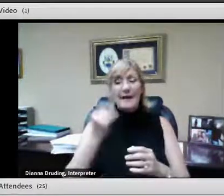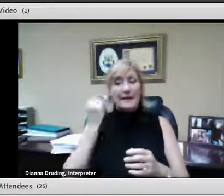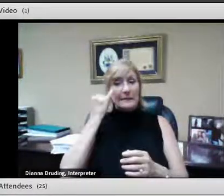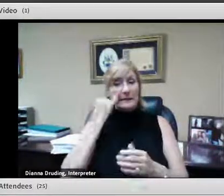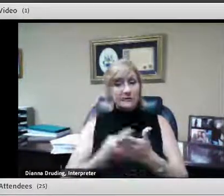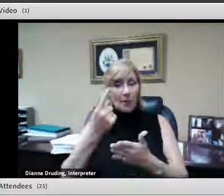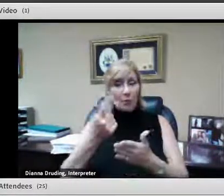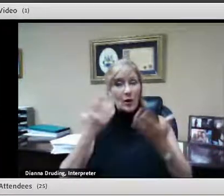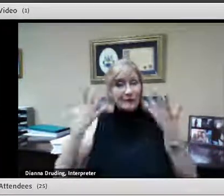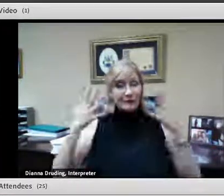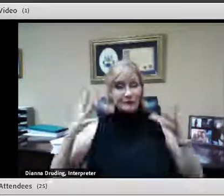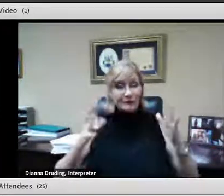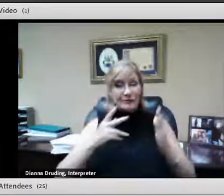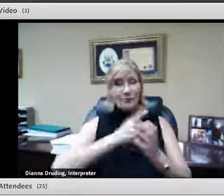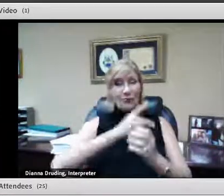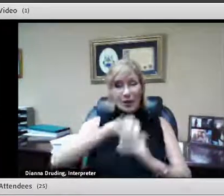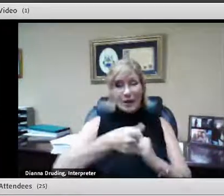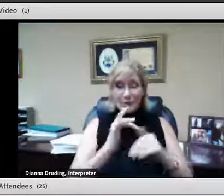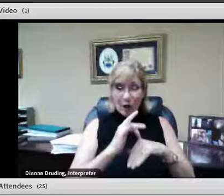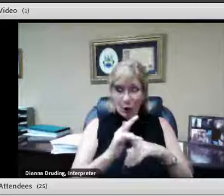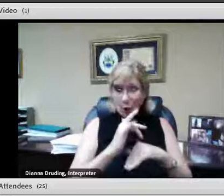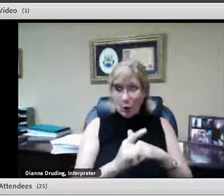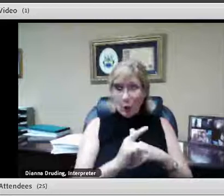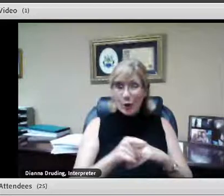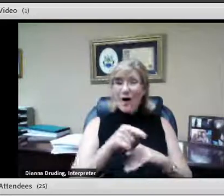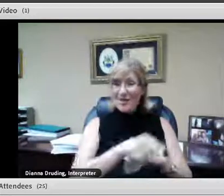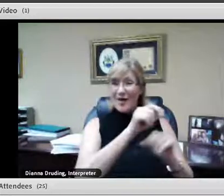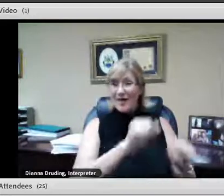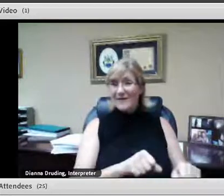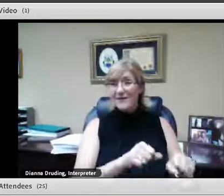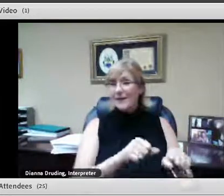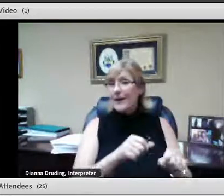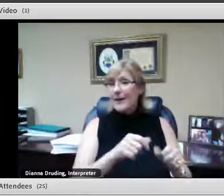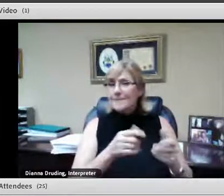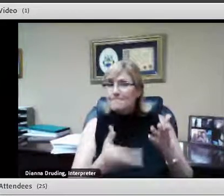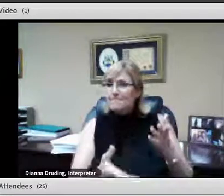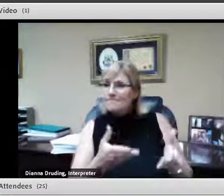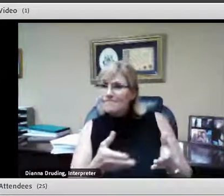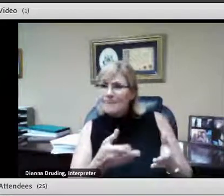we always try to have them either take that project a couple steps farther and make it do more